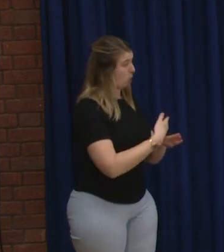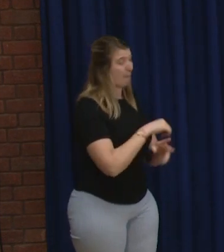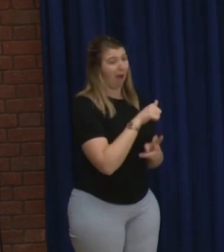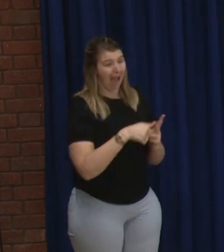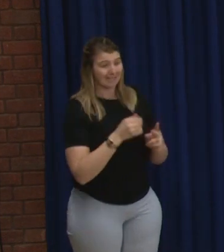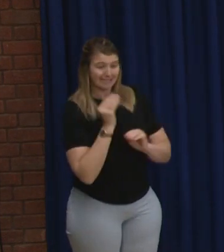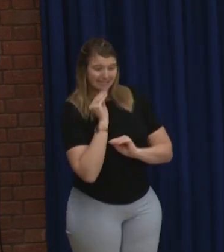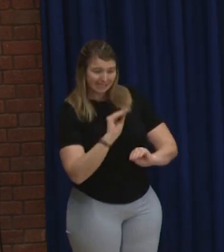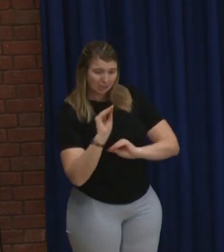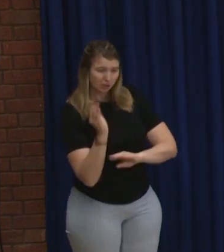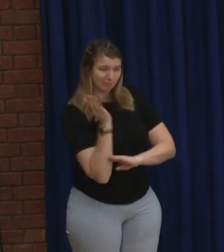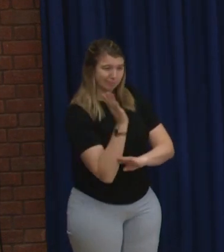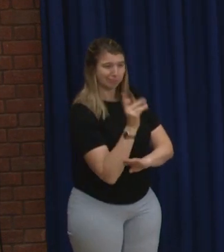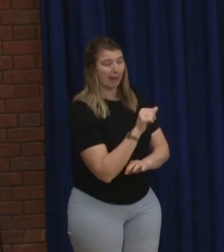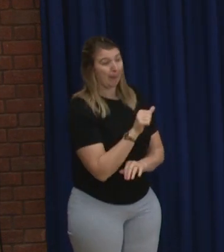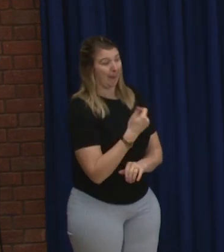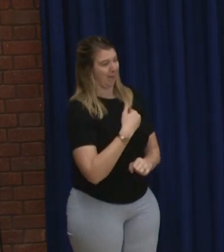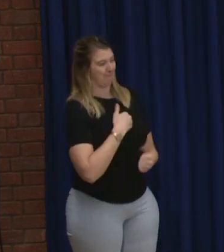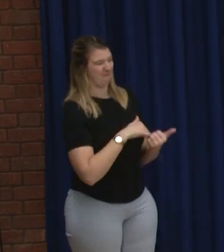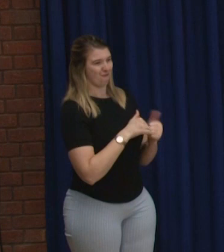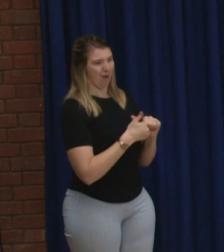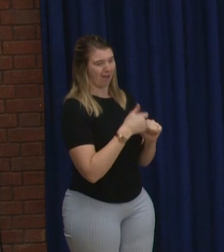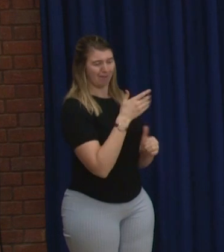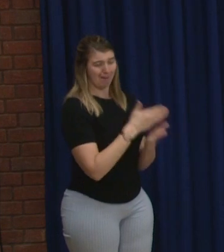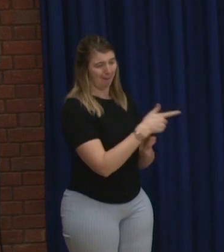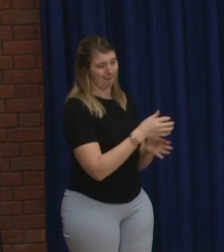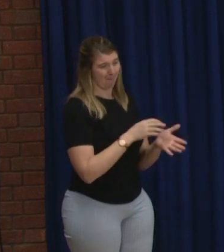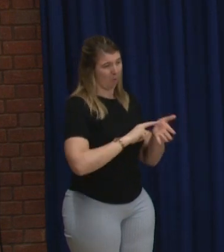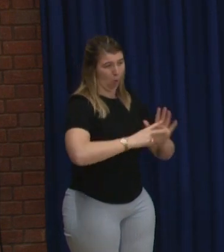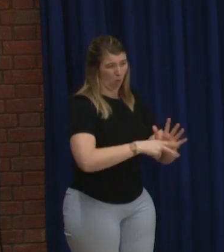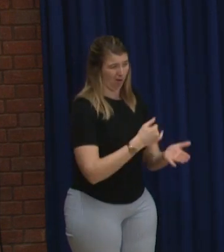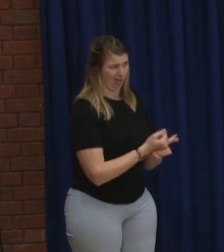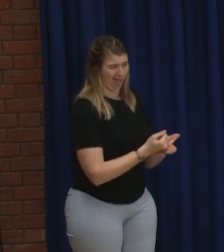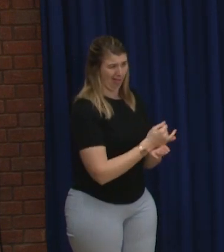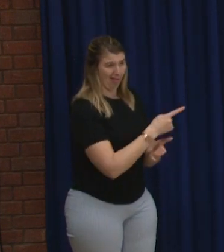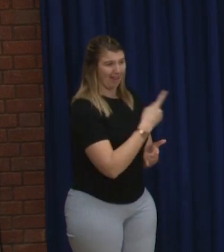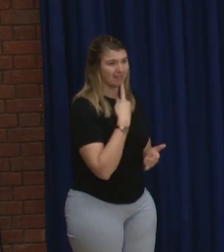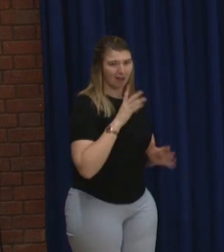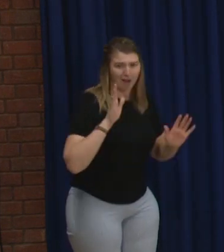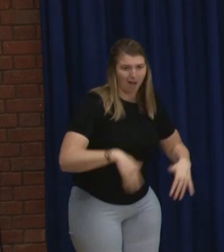the least organized people I know said 'Paul I've got myself an ADHD diagnosis and I'm on treatment